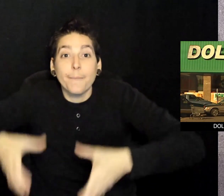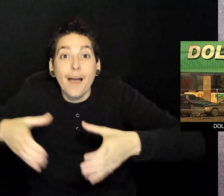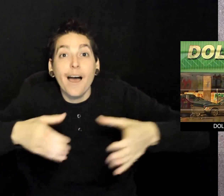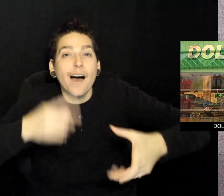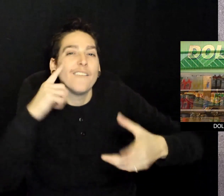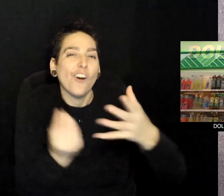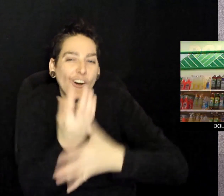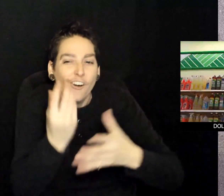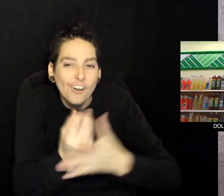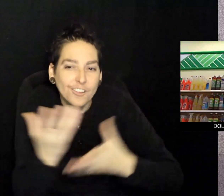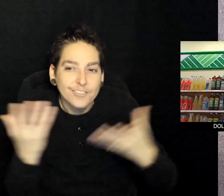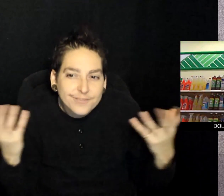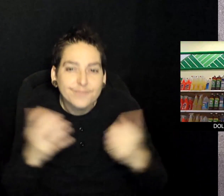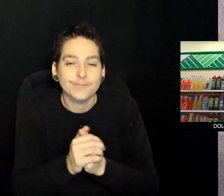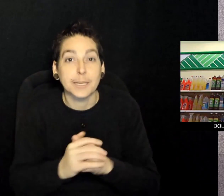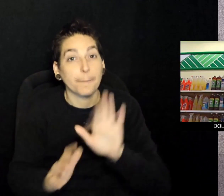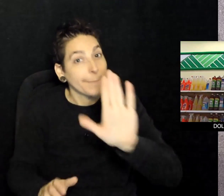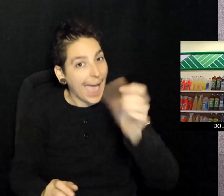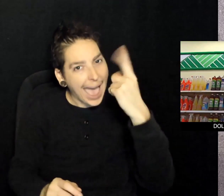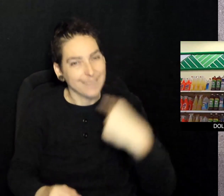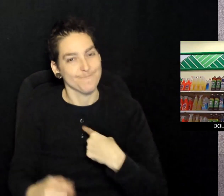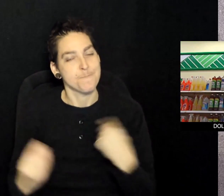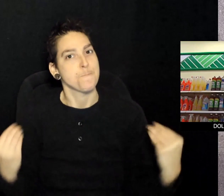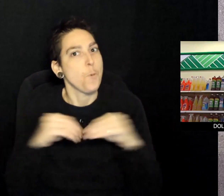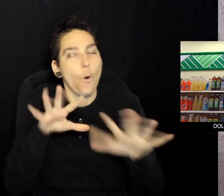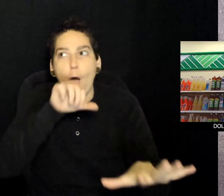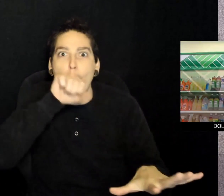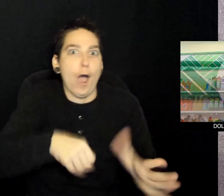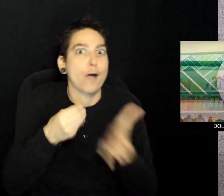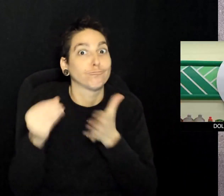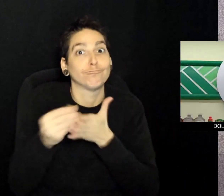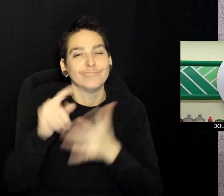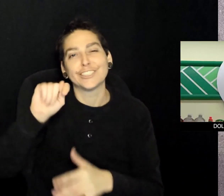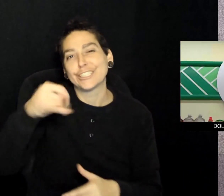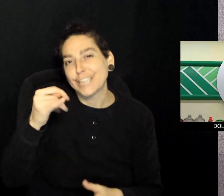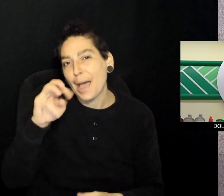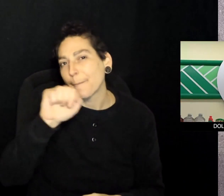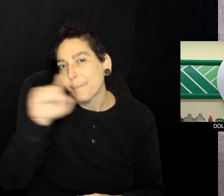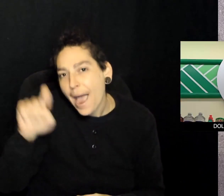Dollar Tree has a lot of inexpensive items like for Halloween and for gardening